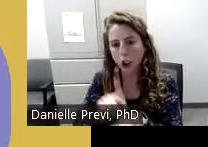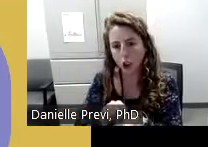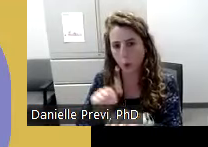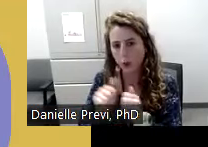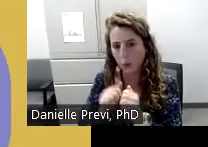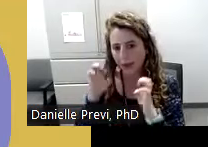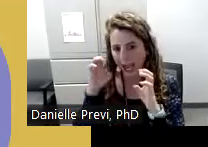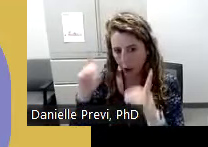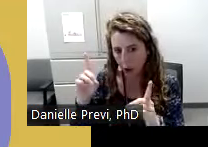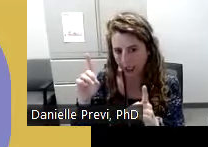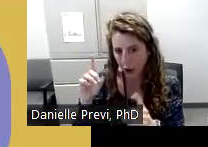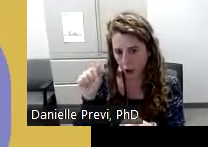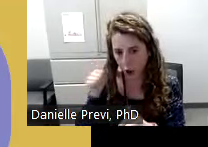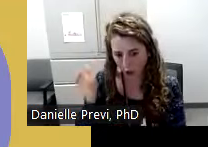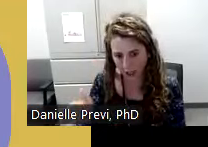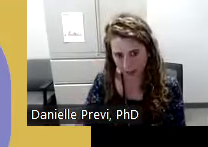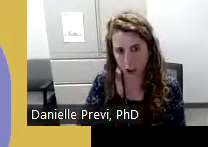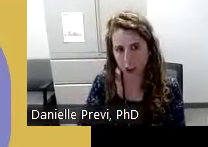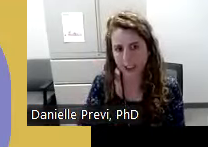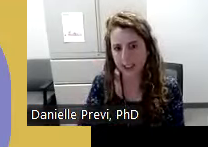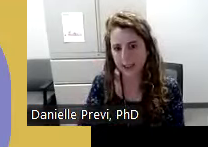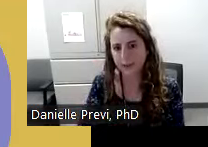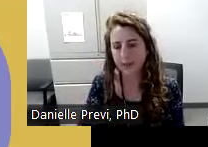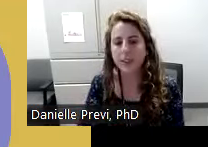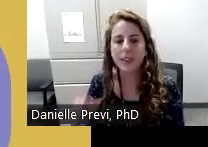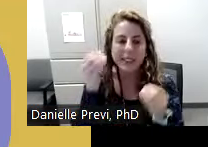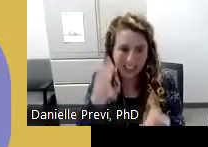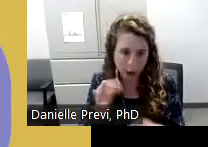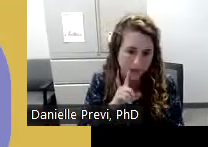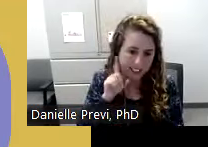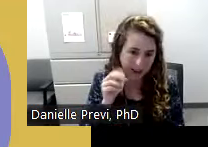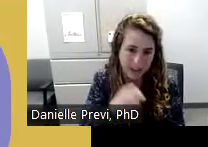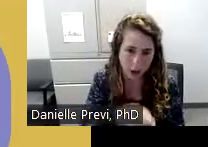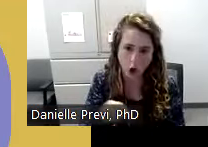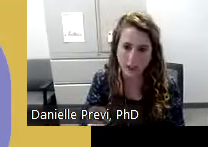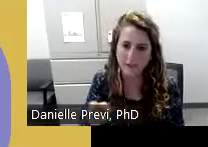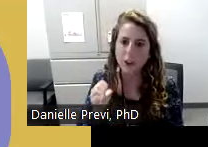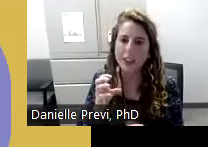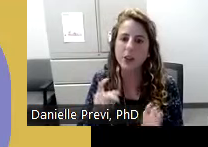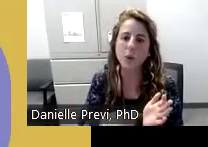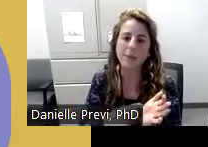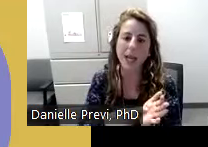It provides things like Self-Advocacy Checklists, information about FM systems and Roger Pen’s,